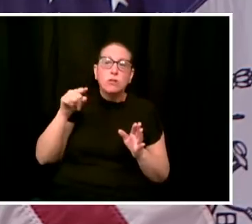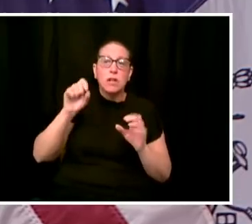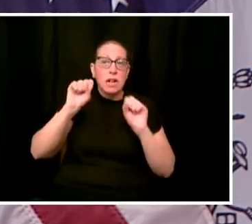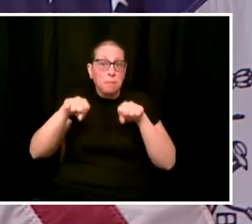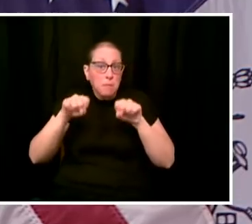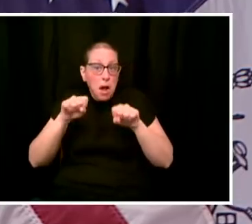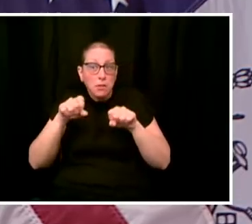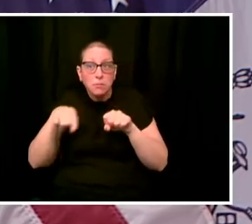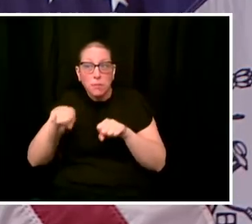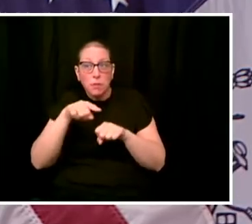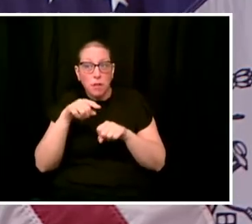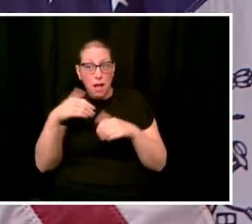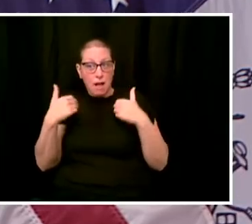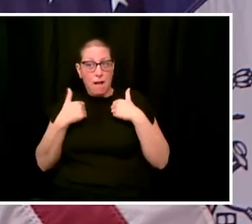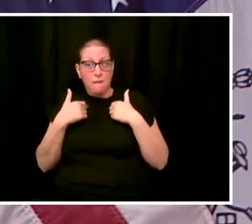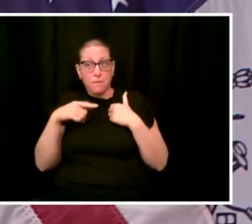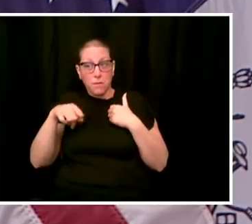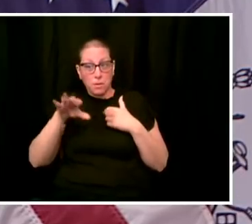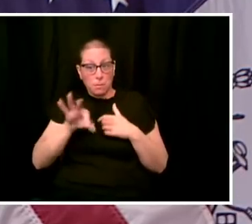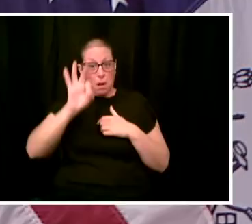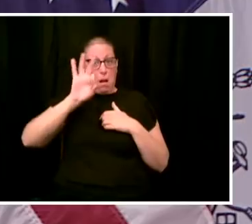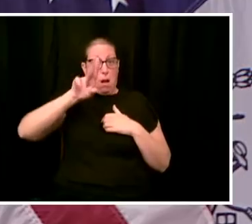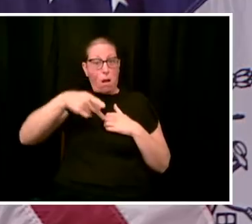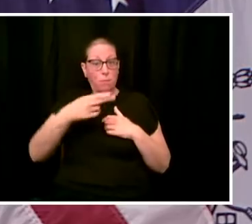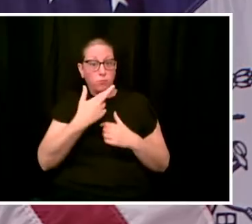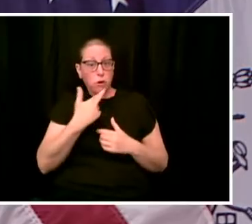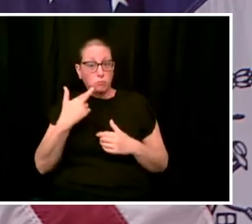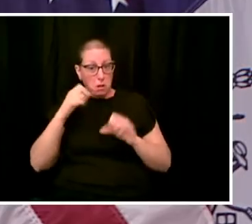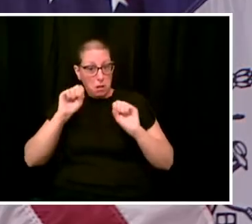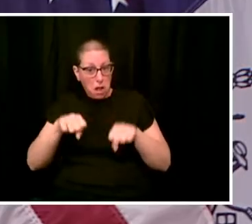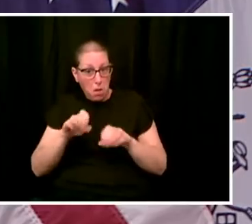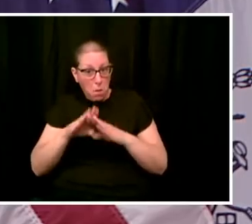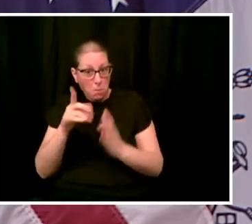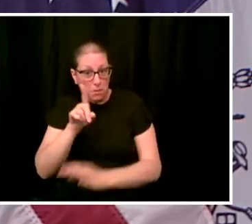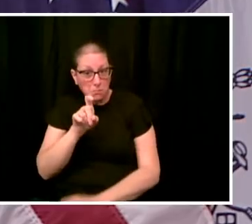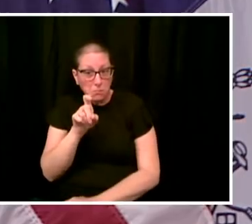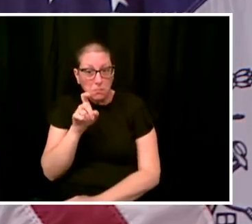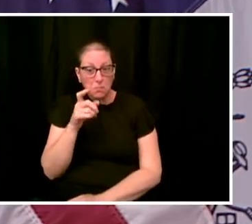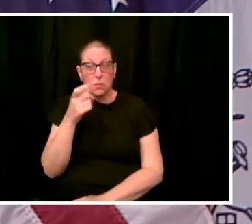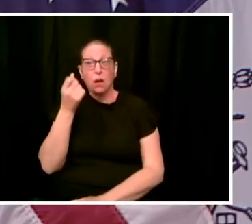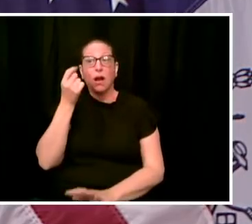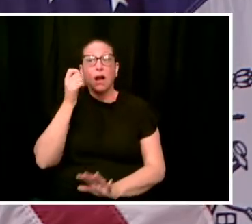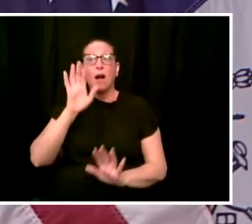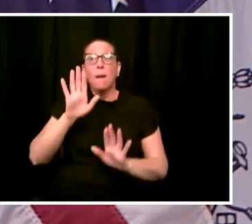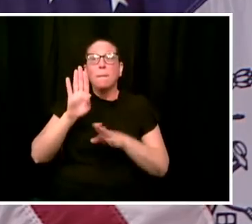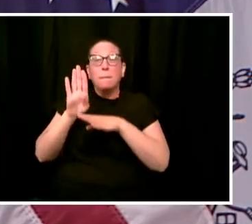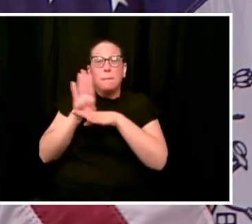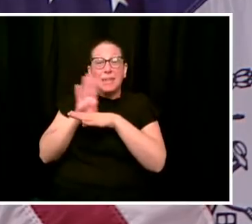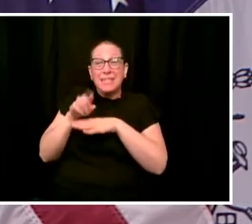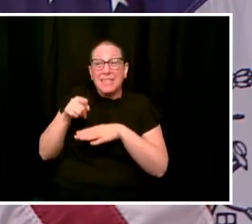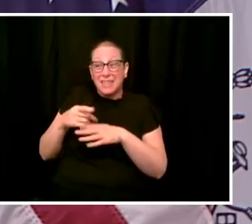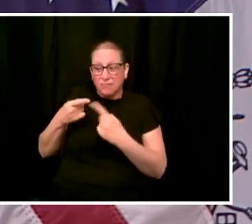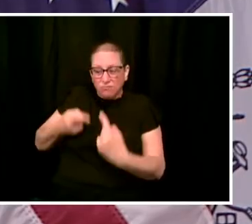KEMA HETY COULD TAKE THEM ONLNIE,